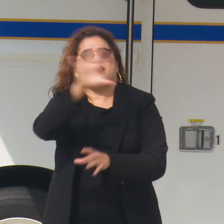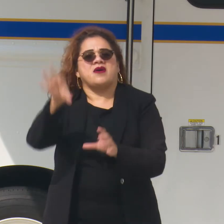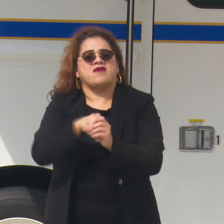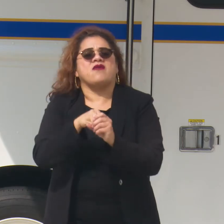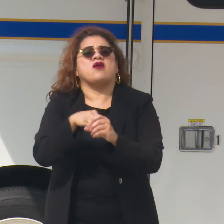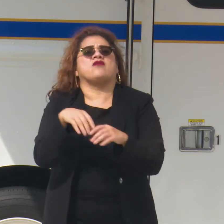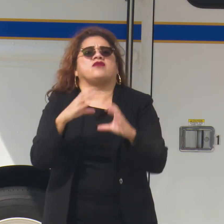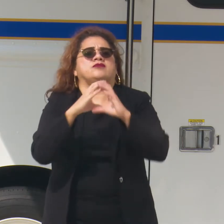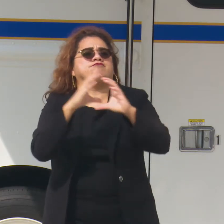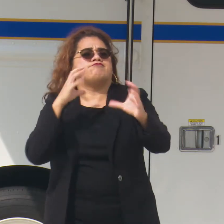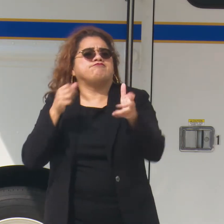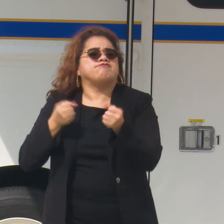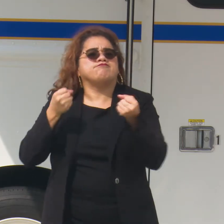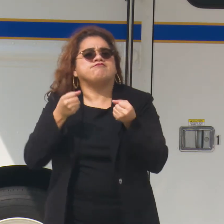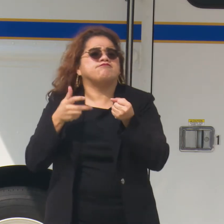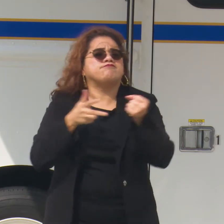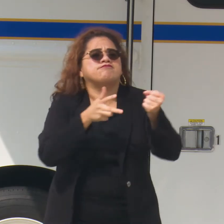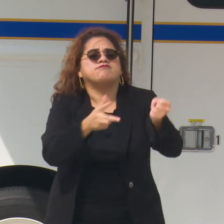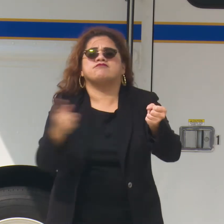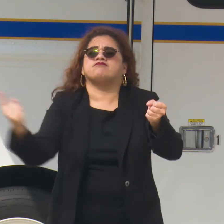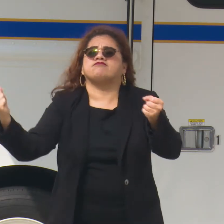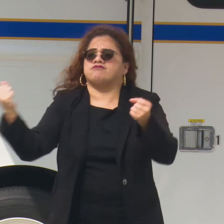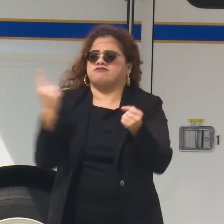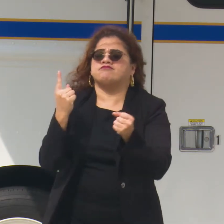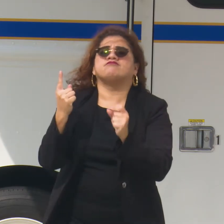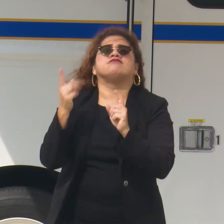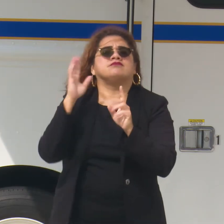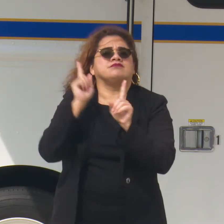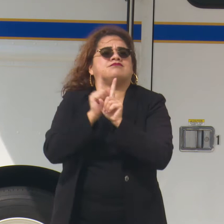the weeks ahead. And now I want to say some remarks in Spanish, some brief